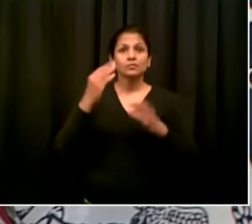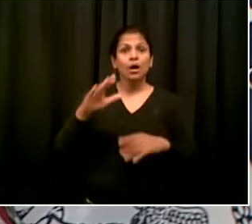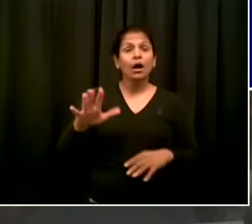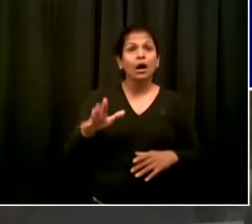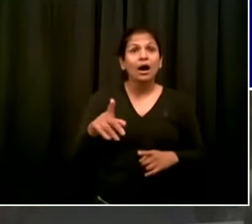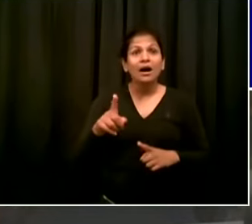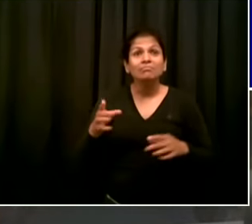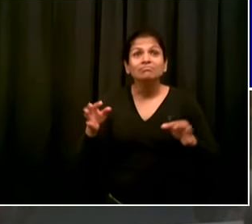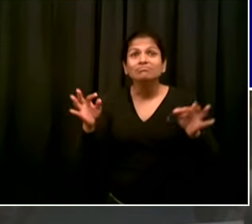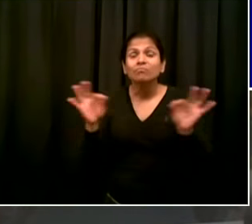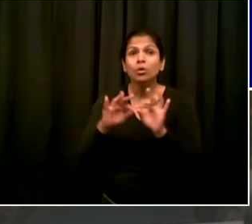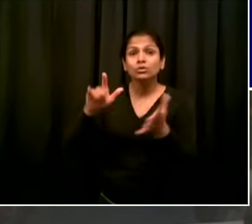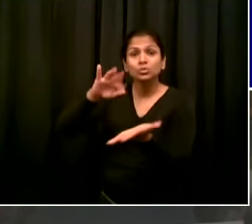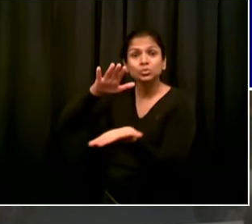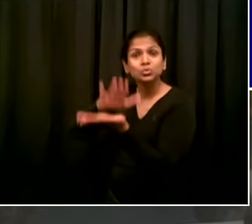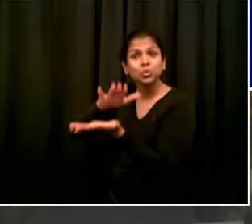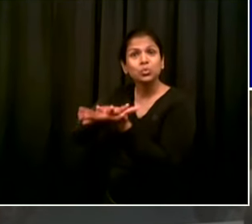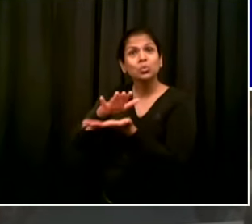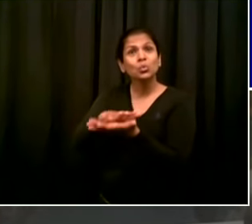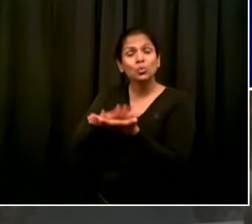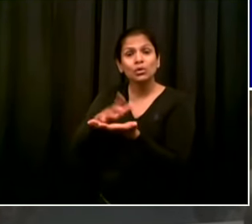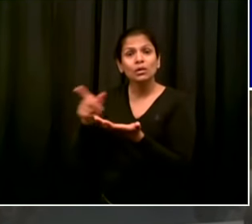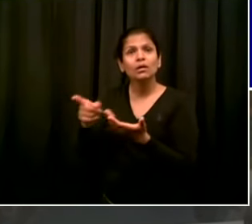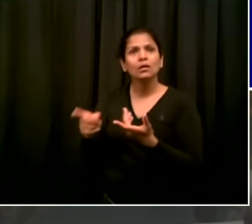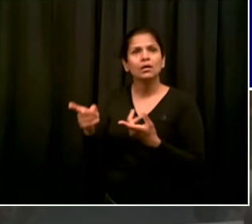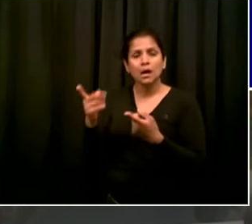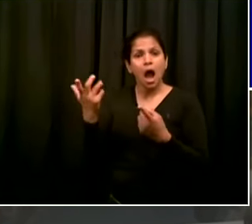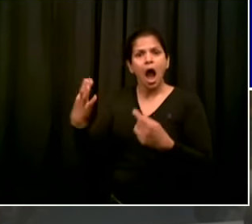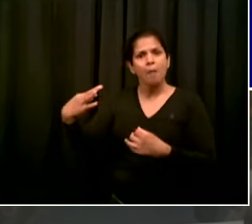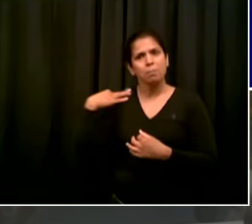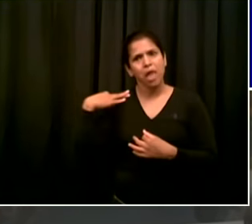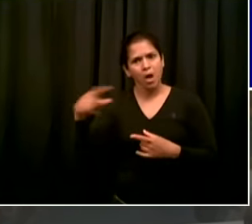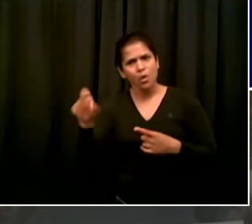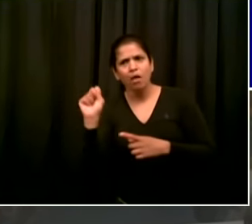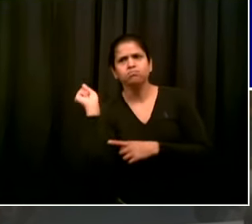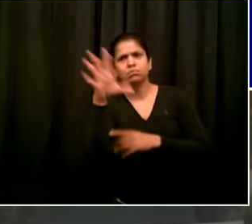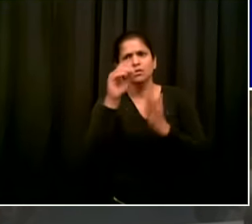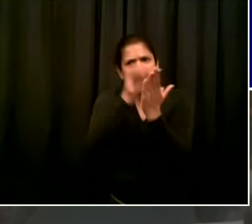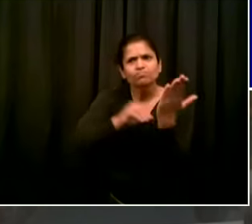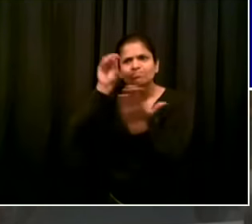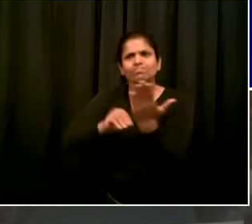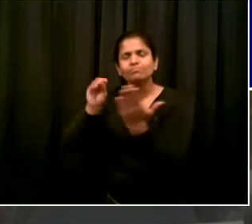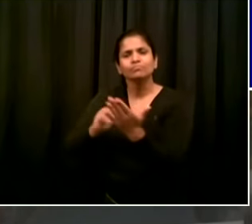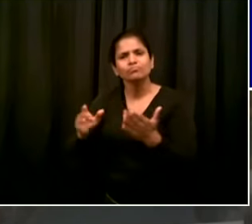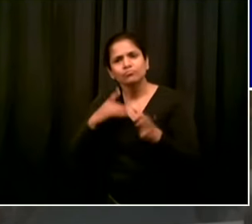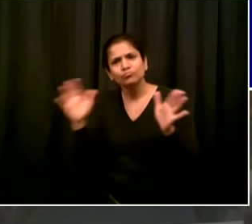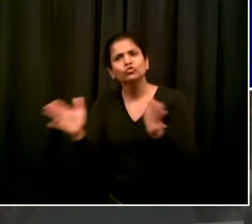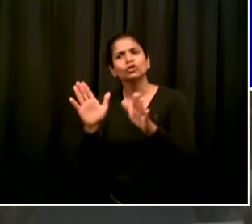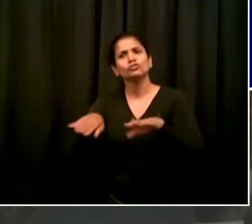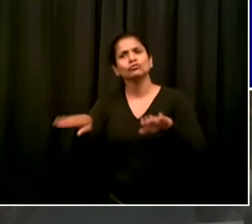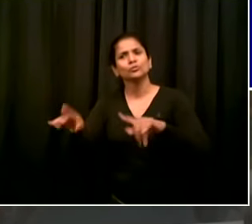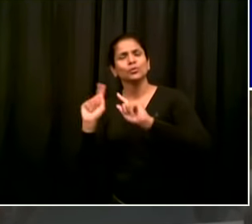FOR FAMILIES THAT ARE DEALING WITH PARTICULAR CHEALINGS, SSEENTIA L WORKERS OR FAMILIES IN SHETELRS AND